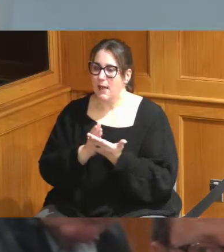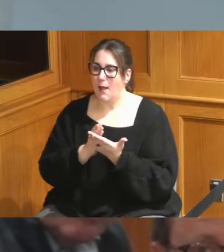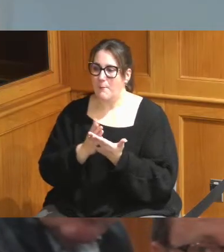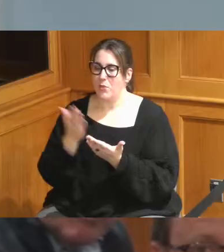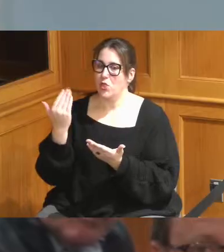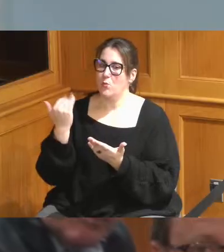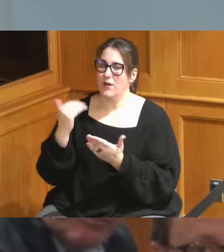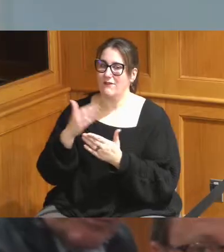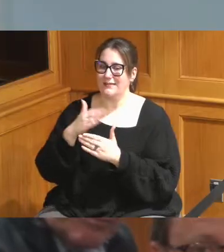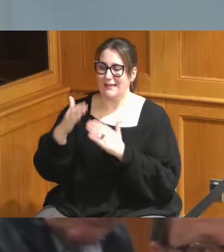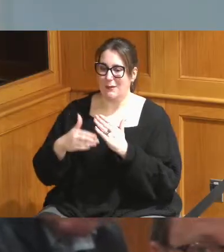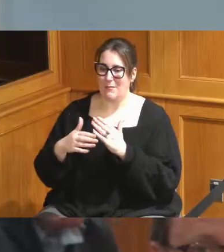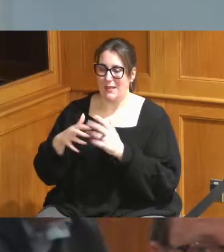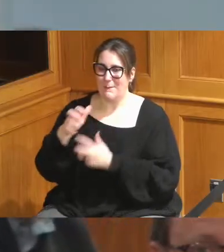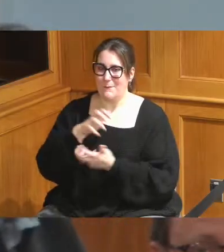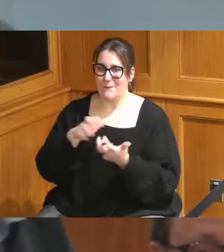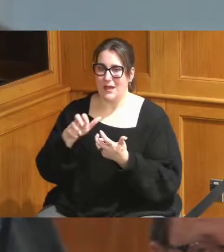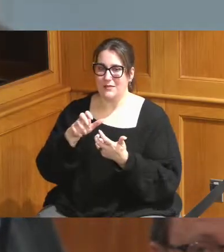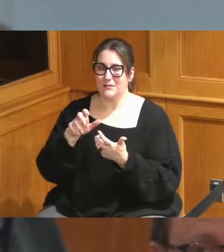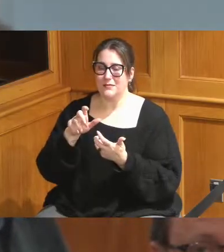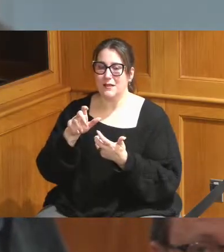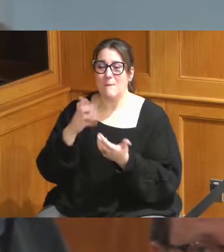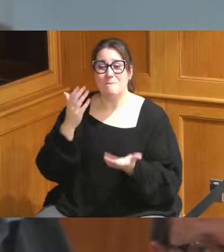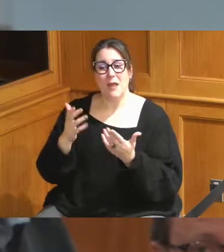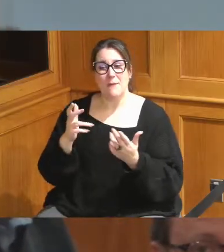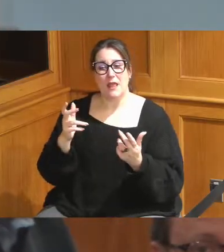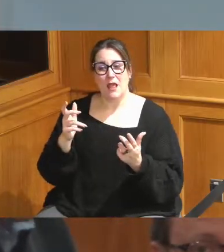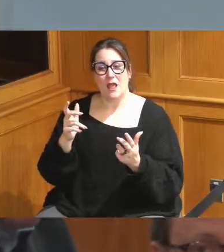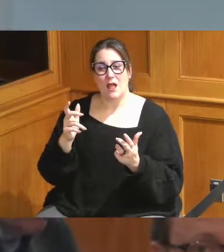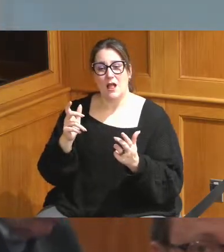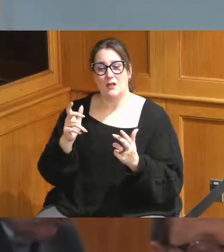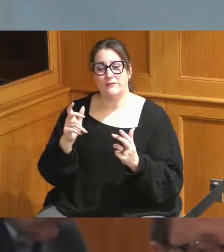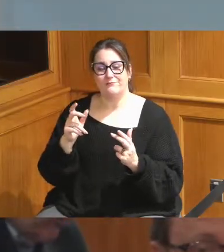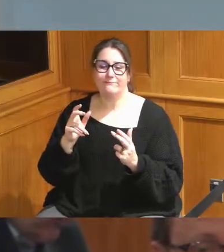use residential is is maybe lower than current than than was originally visioned. So some of it